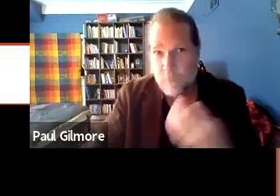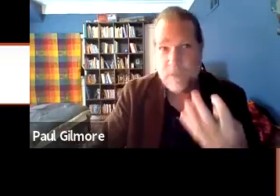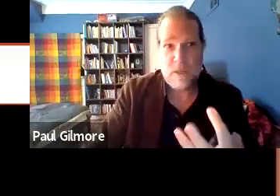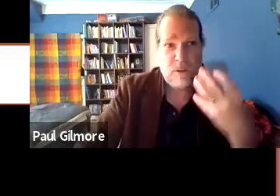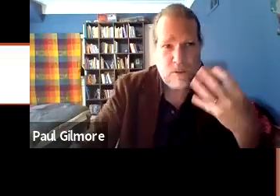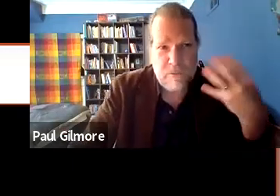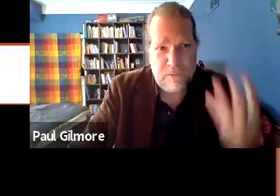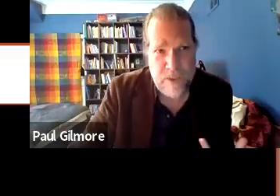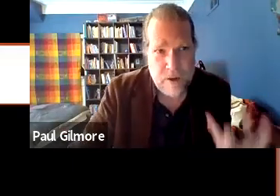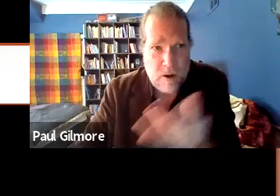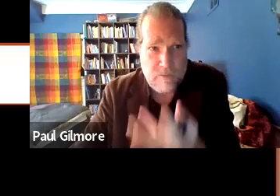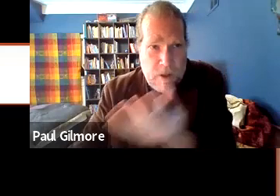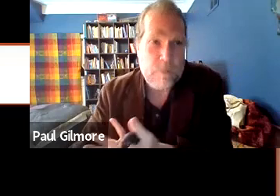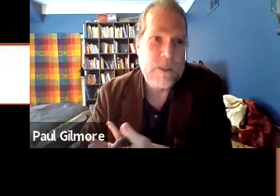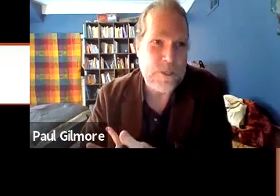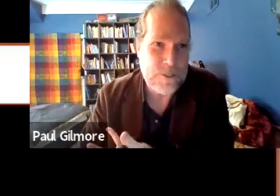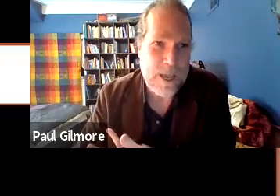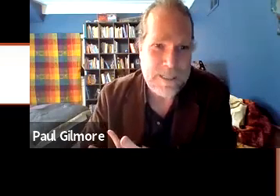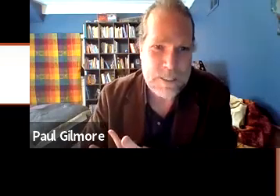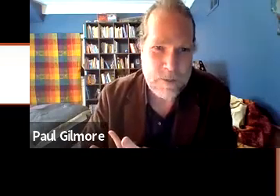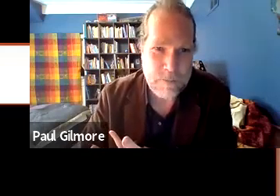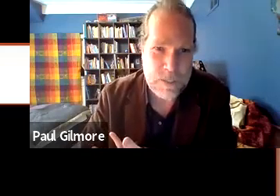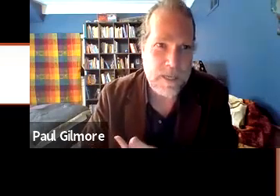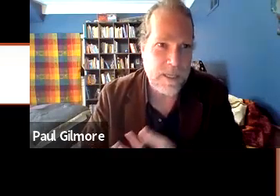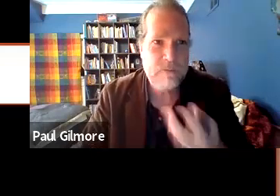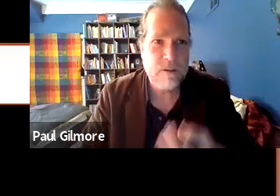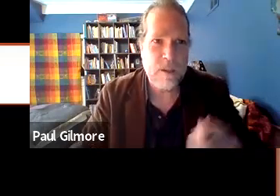religion. So there's a fear of other religions, I guess is what I'm saying, even